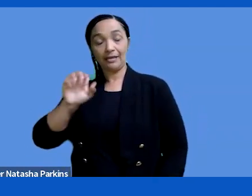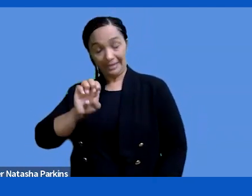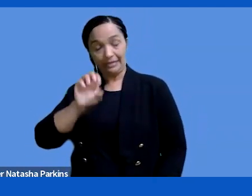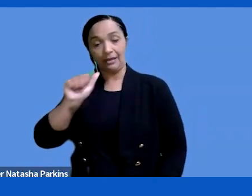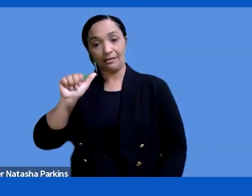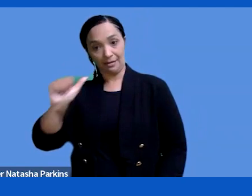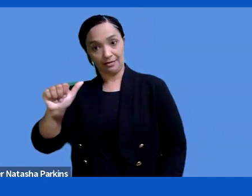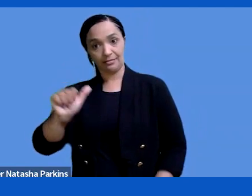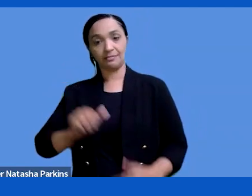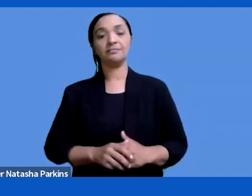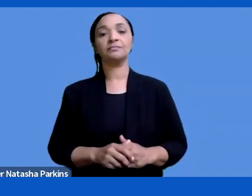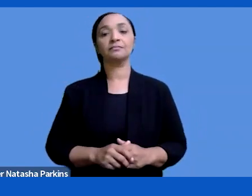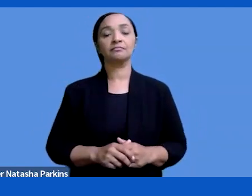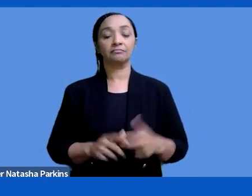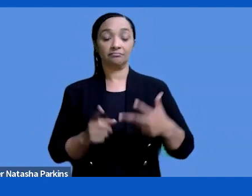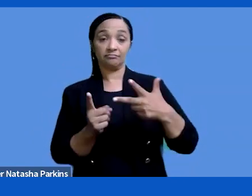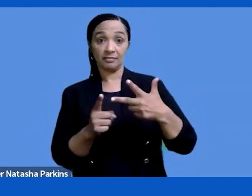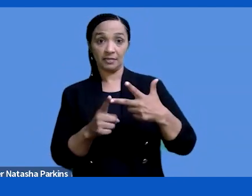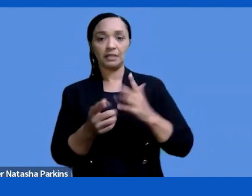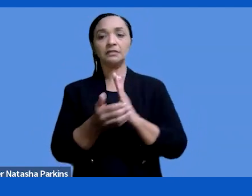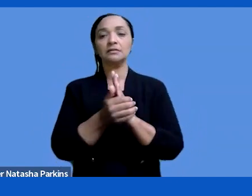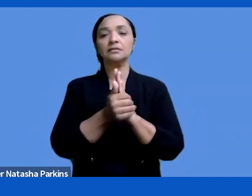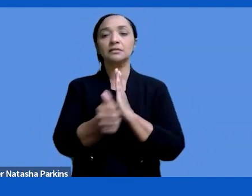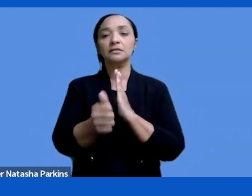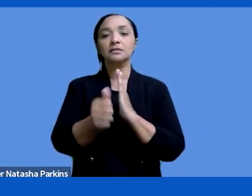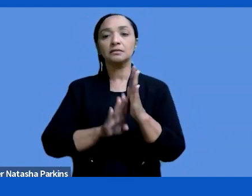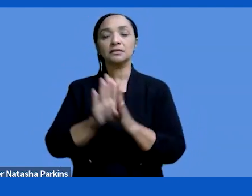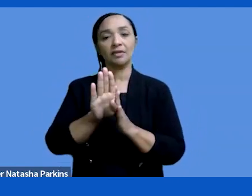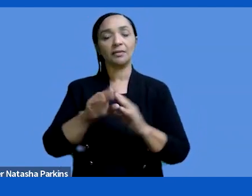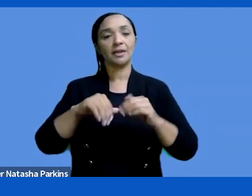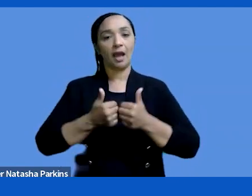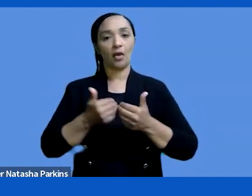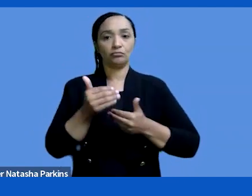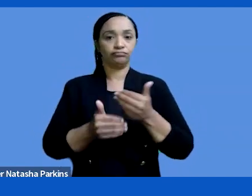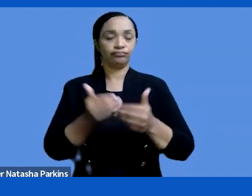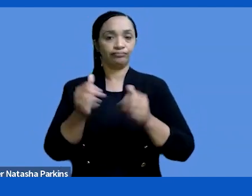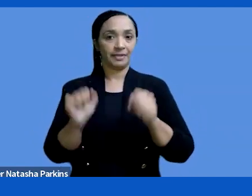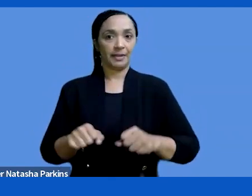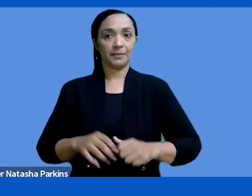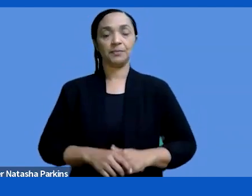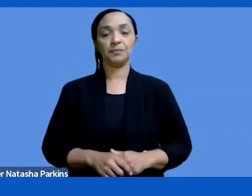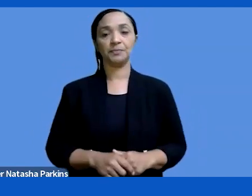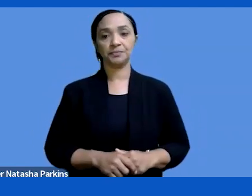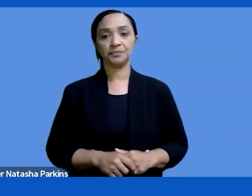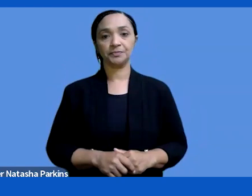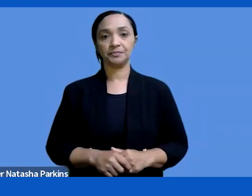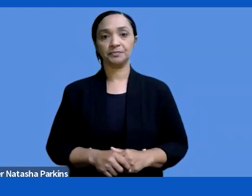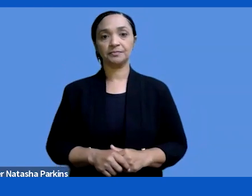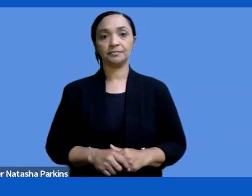the importance of skills development in this area. So ... first let us discuss